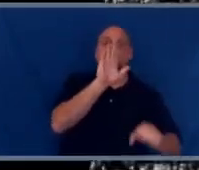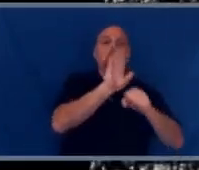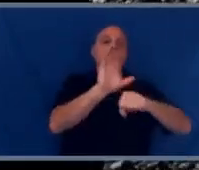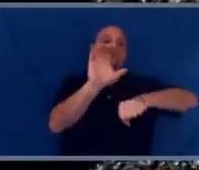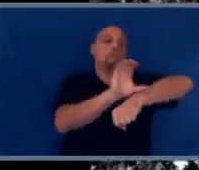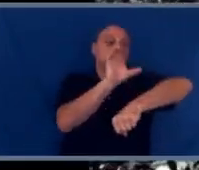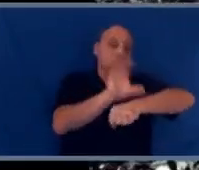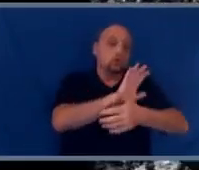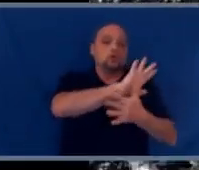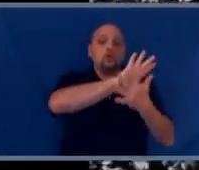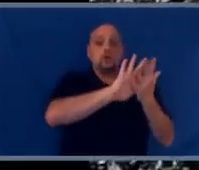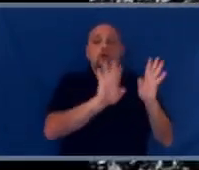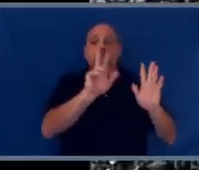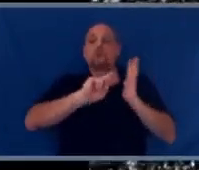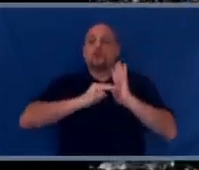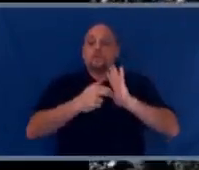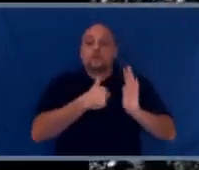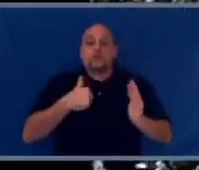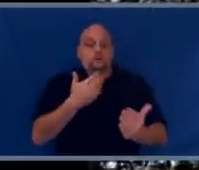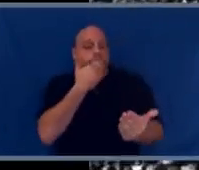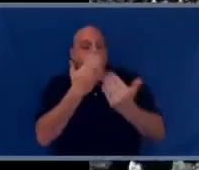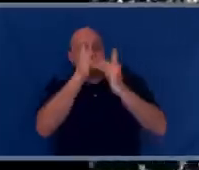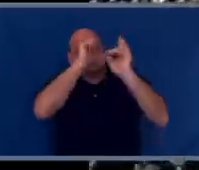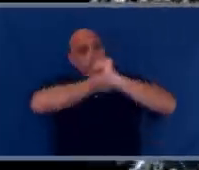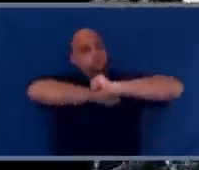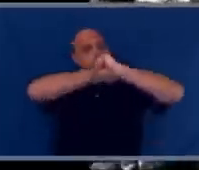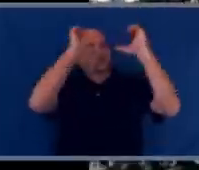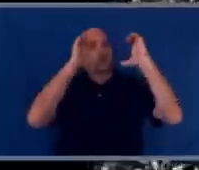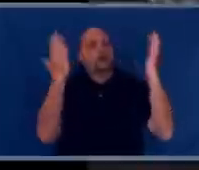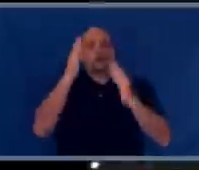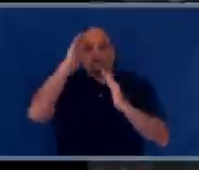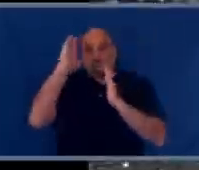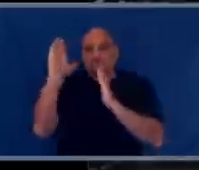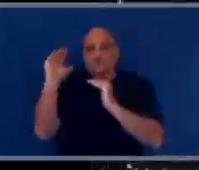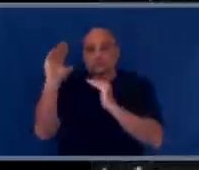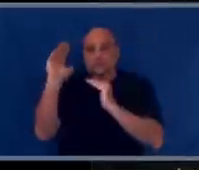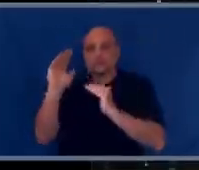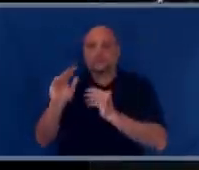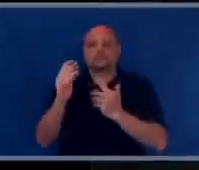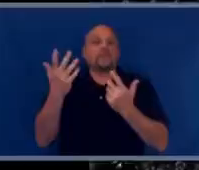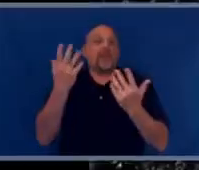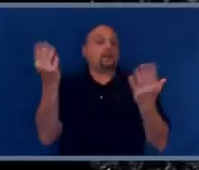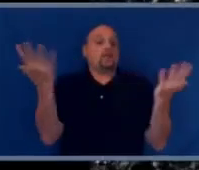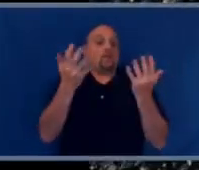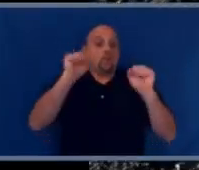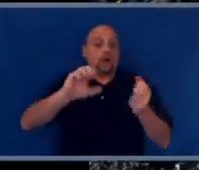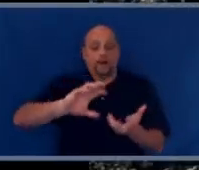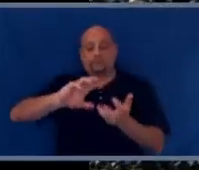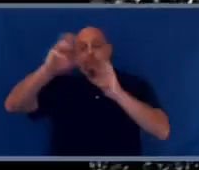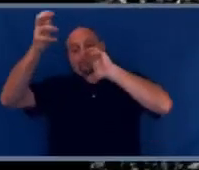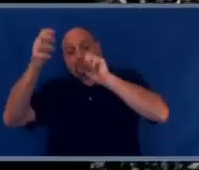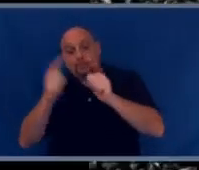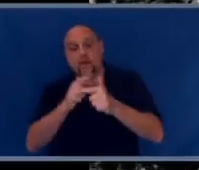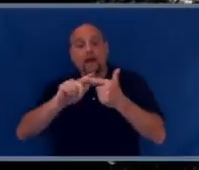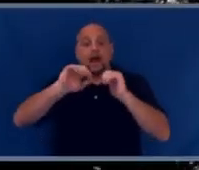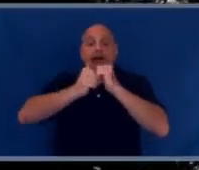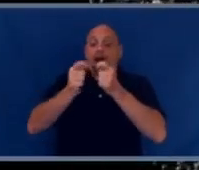WE HAD A GOOD IDEA OF WHAT TO EXPECT. AND WHAT COULD GO WRONG AND HOW